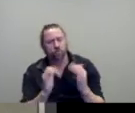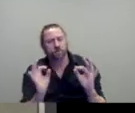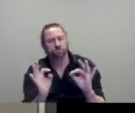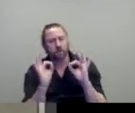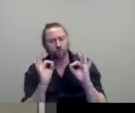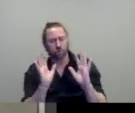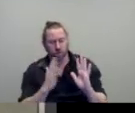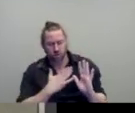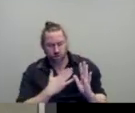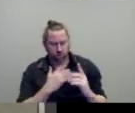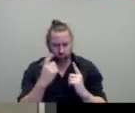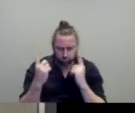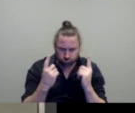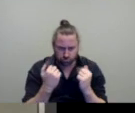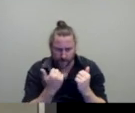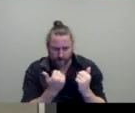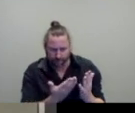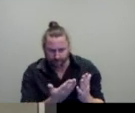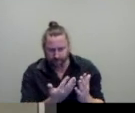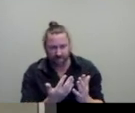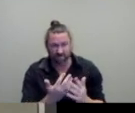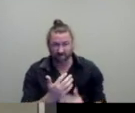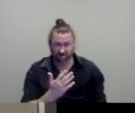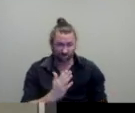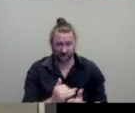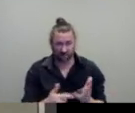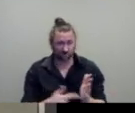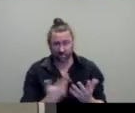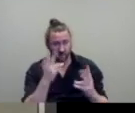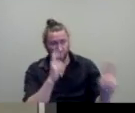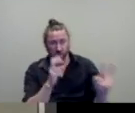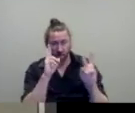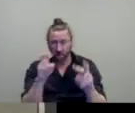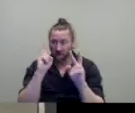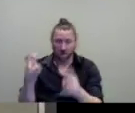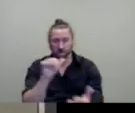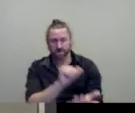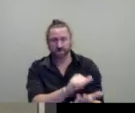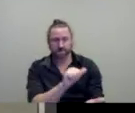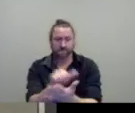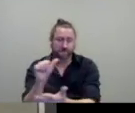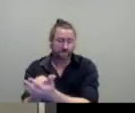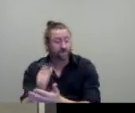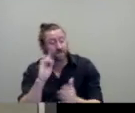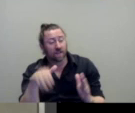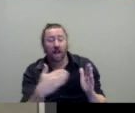I'm going to use the final artwork on this slide to explain this point most of you probably know